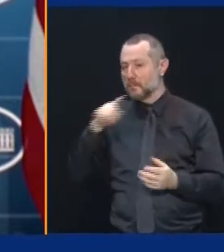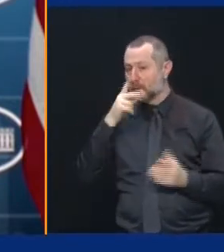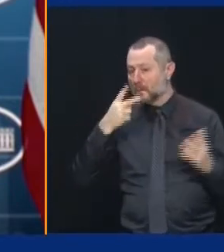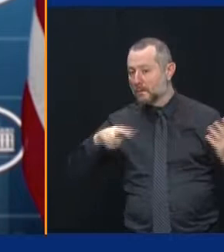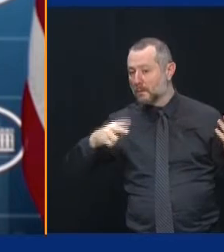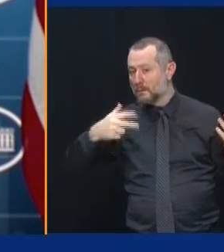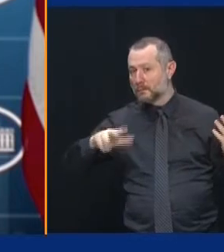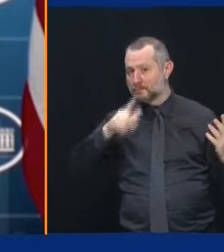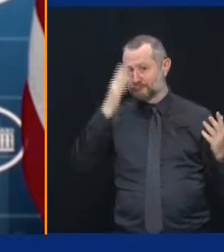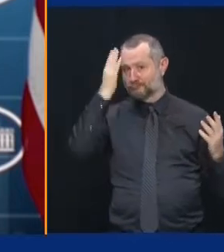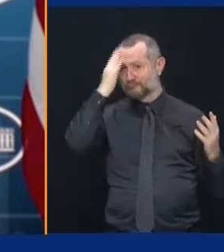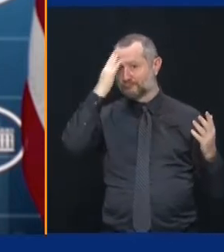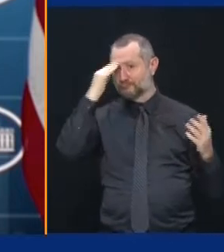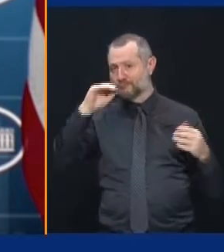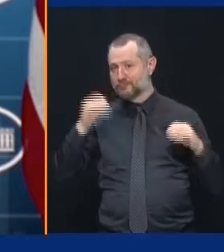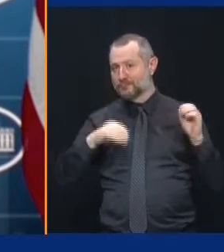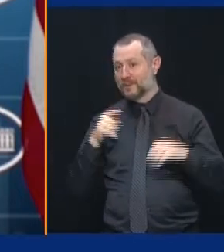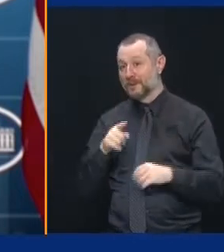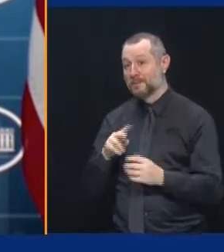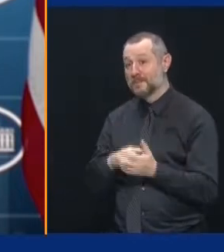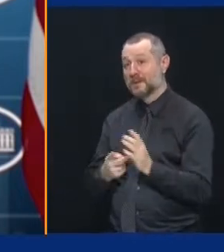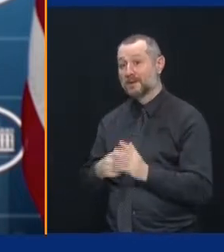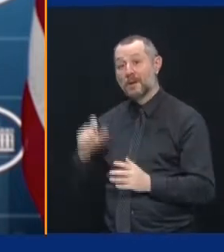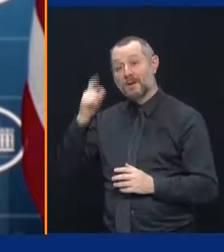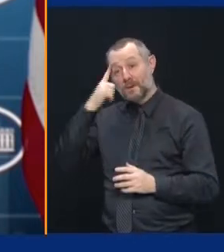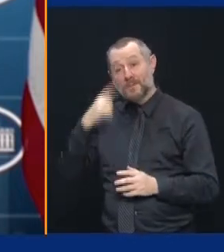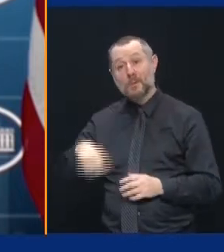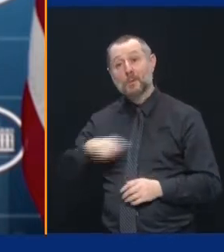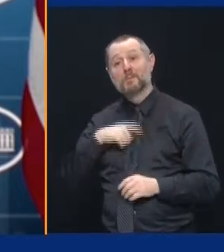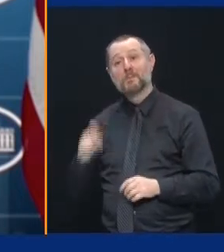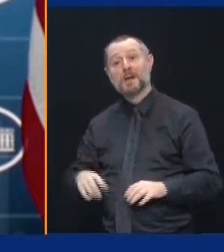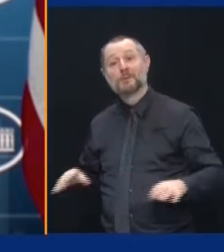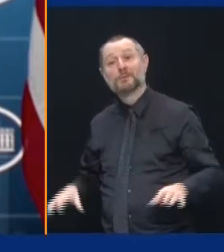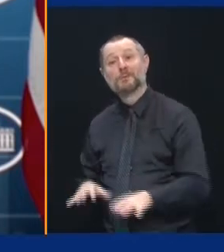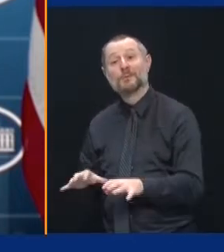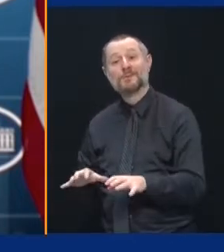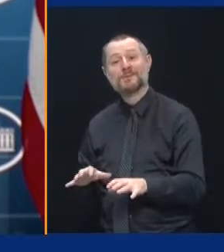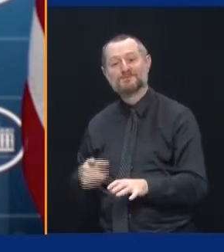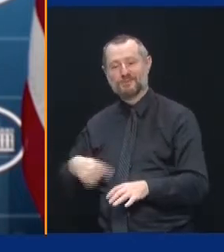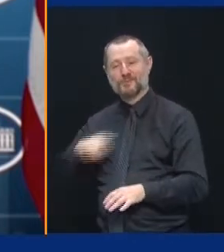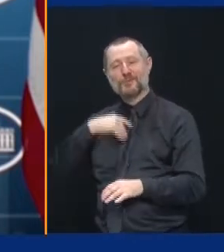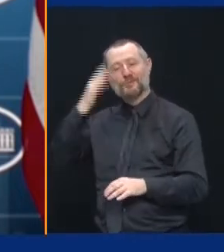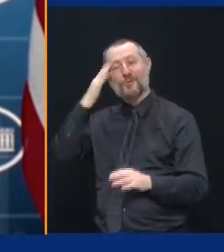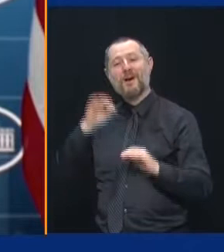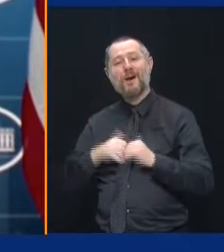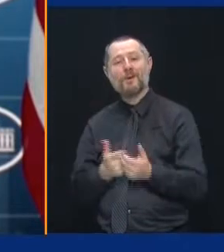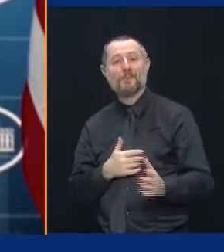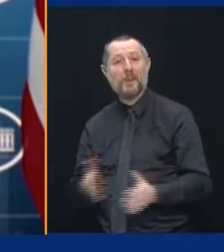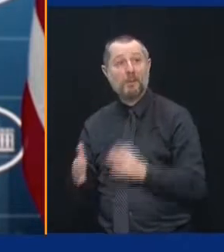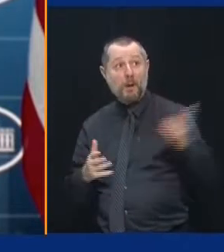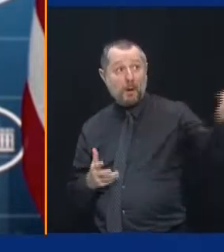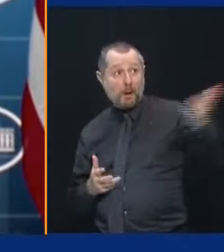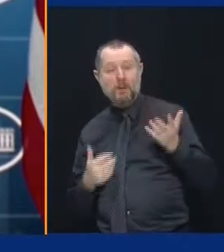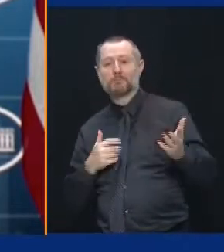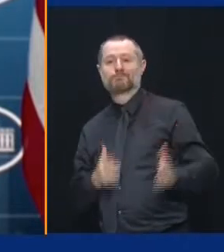EQUITABLY BY PROVIDING THEM WITH VISIBILITY INTO THE SUPPLY AND SEEN ACROSS THE NEXT THREE WEEKS. THAT ALLOWS THE DOING THAT THE